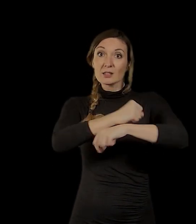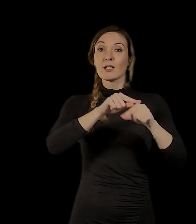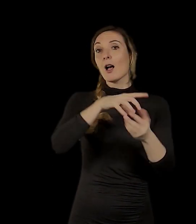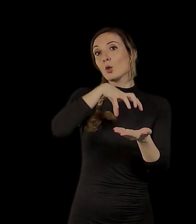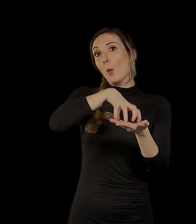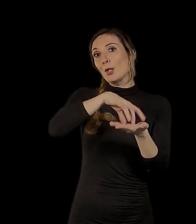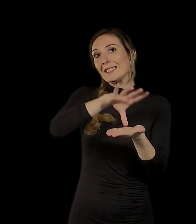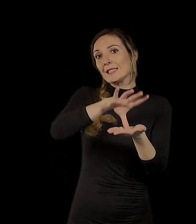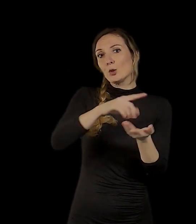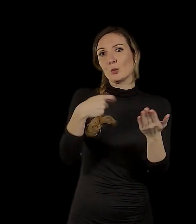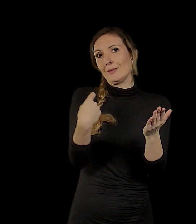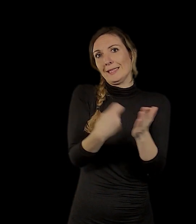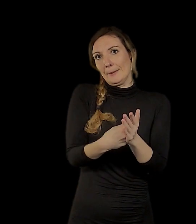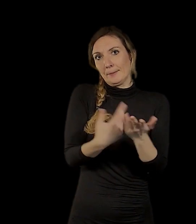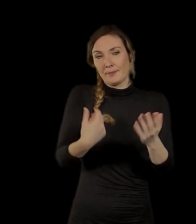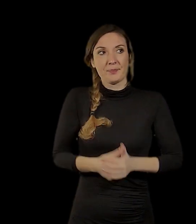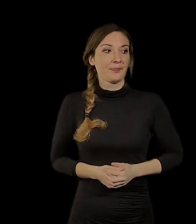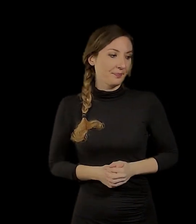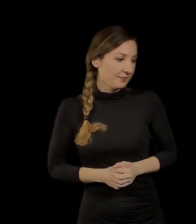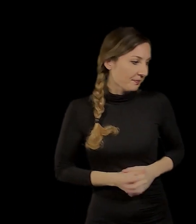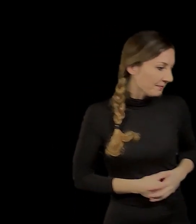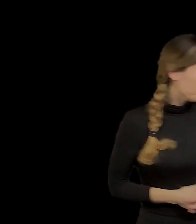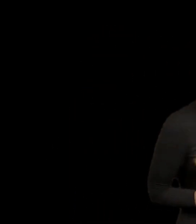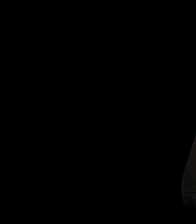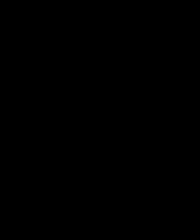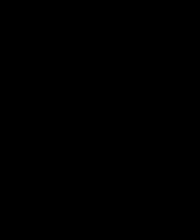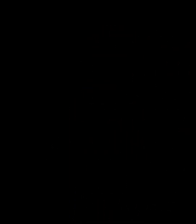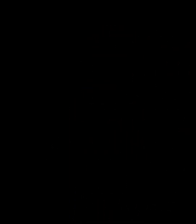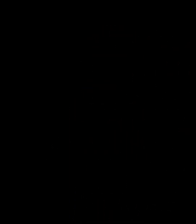would do this in a development project. I always thought that we would do this in a gallery or a museum,